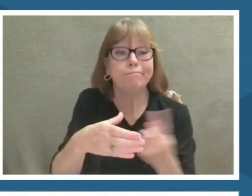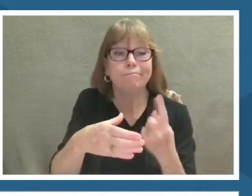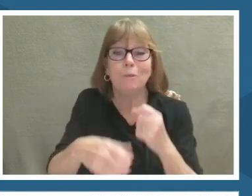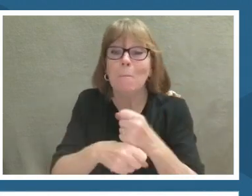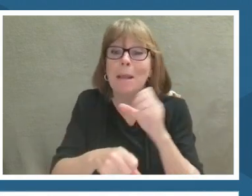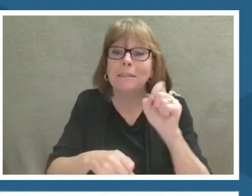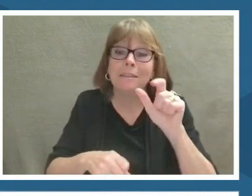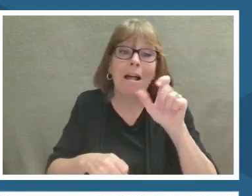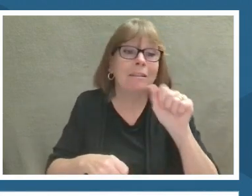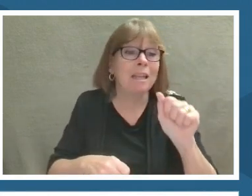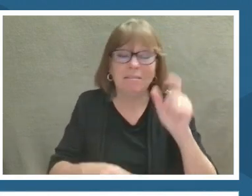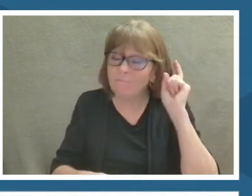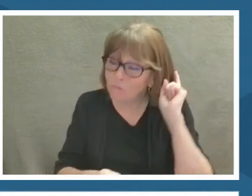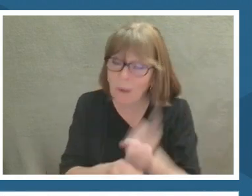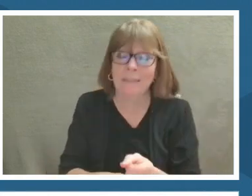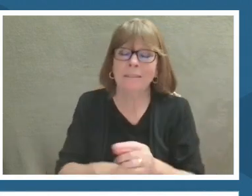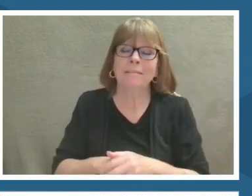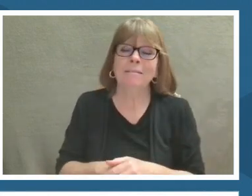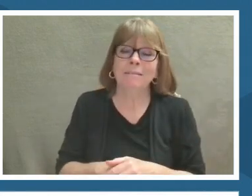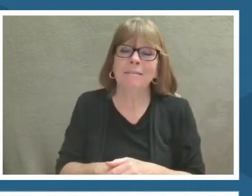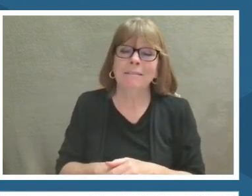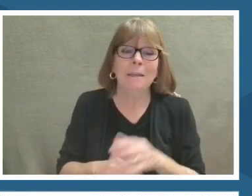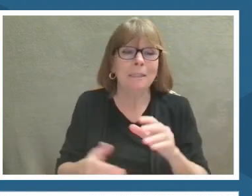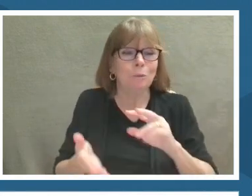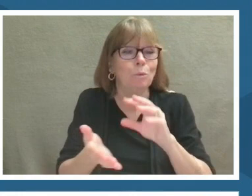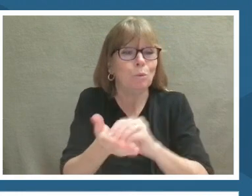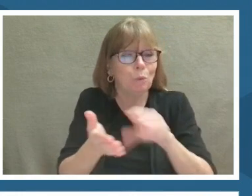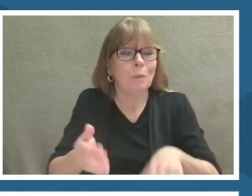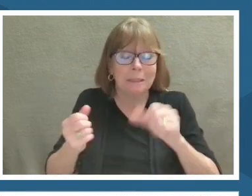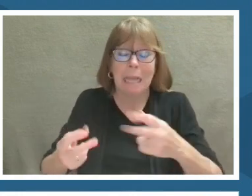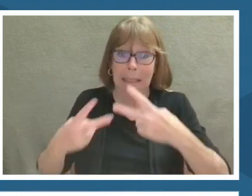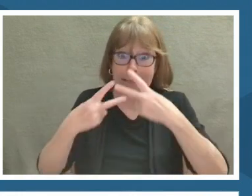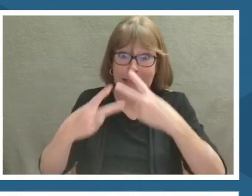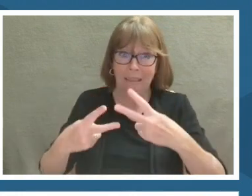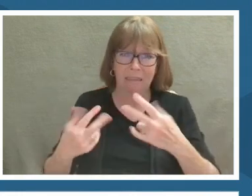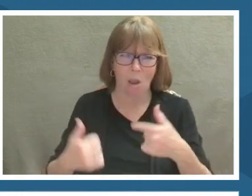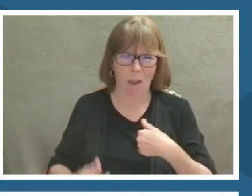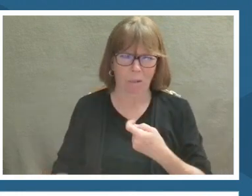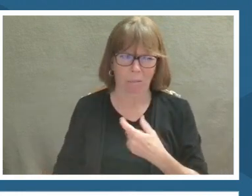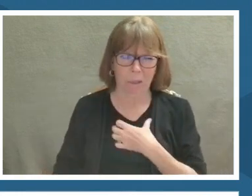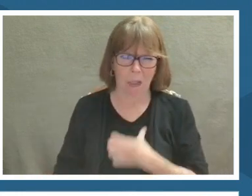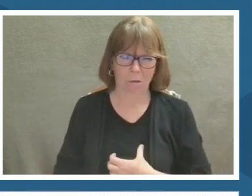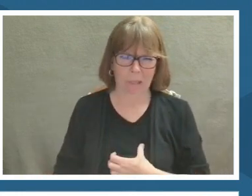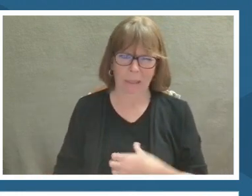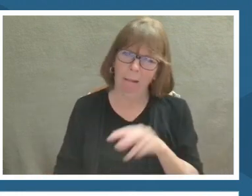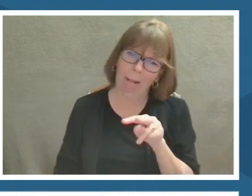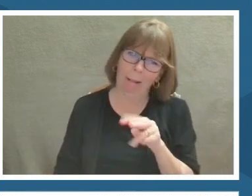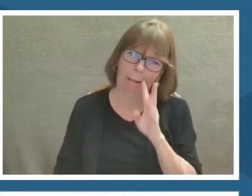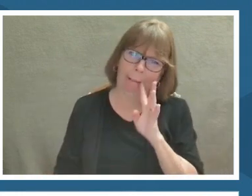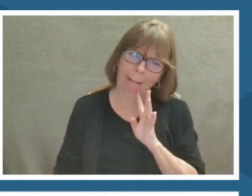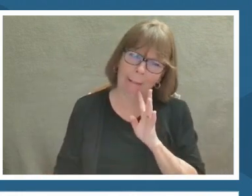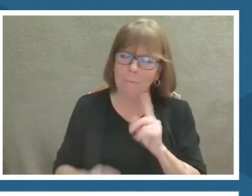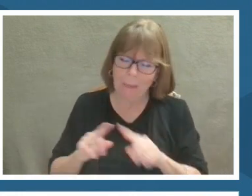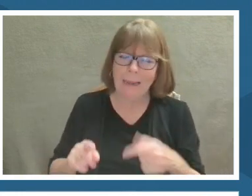it to brings it to life um made me a little hungry but um i think